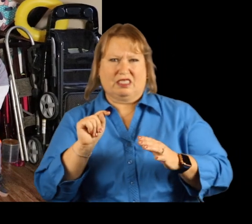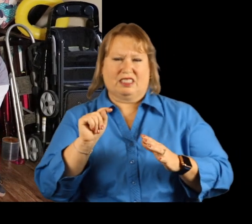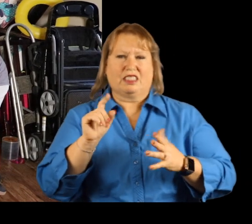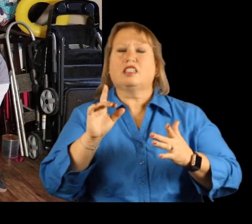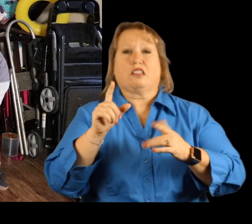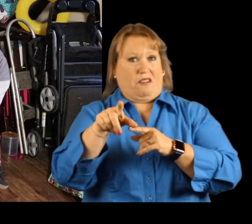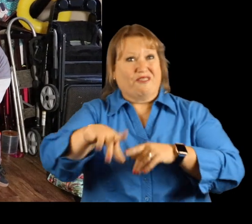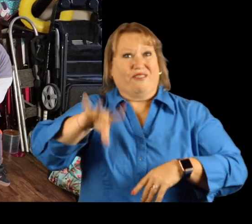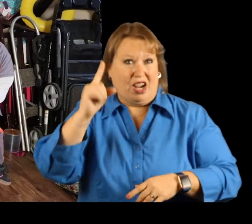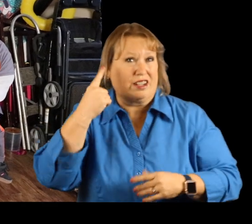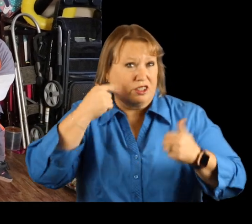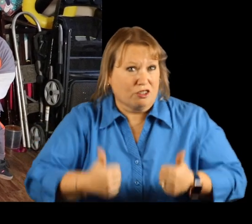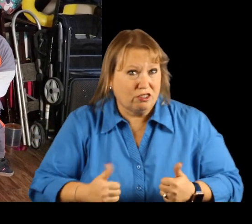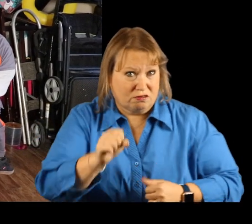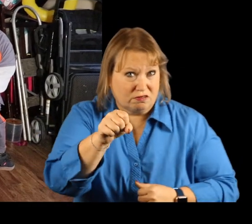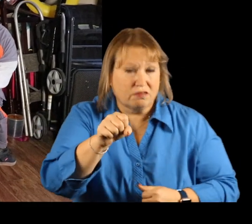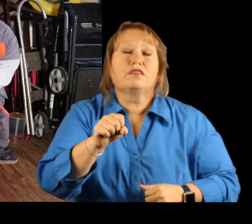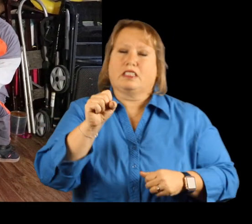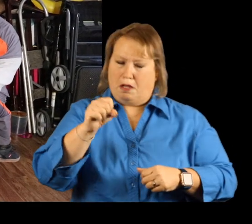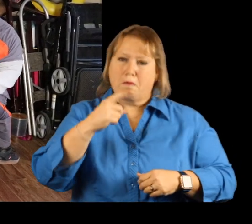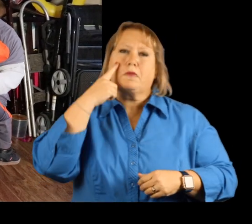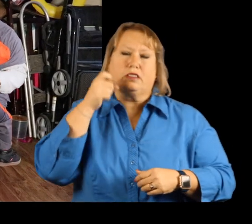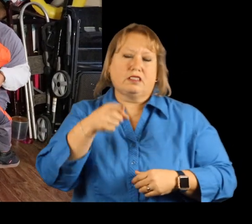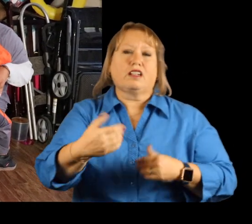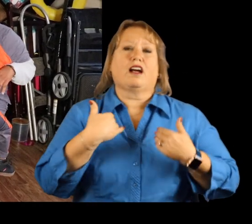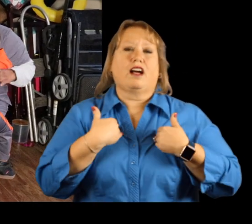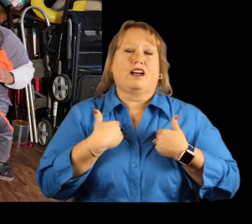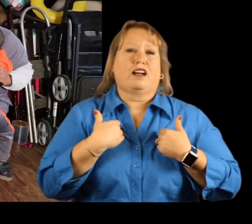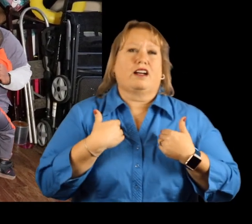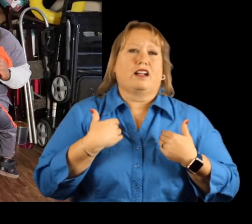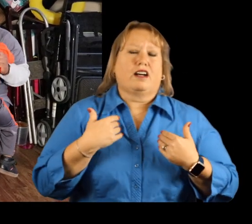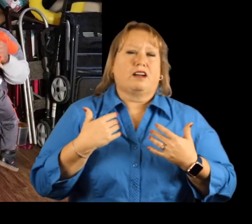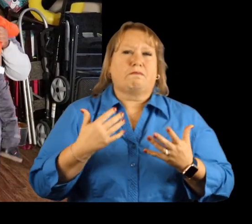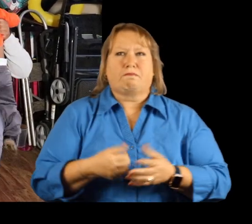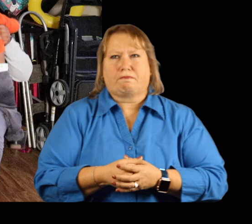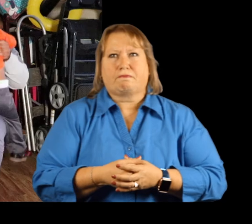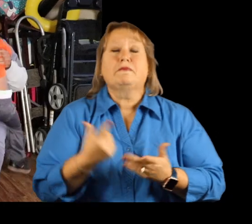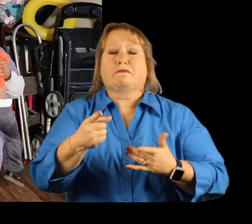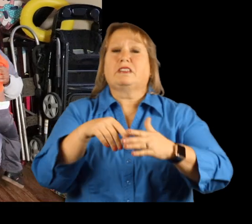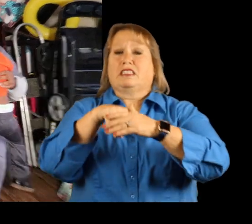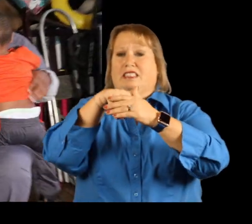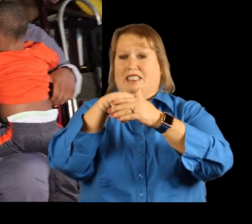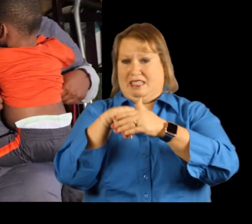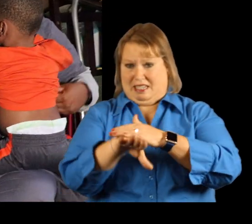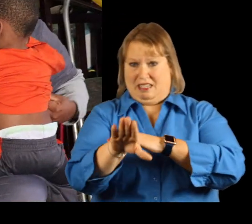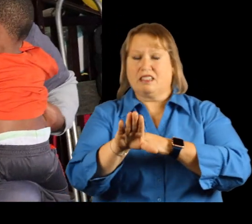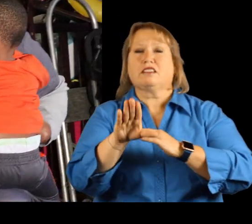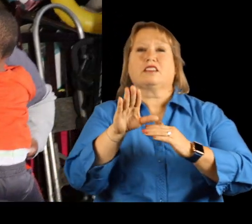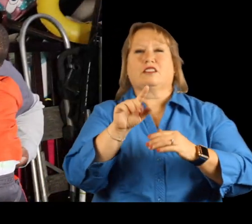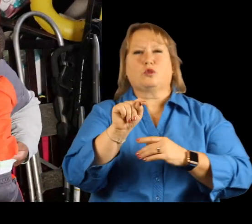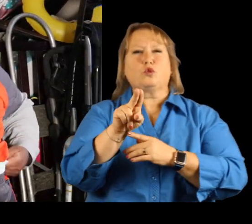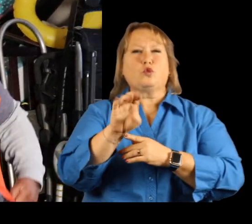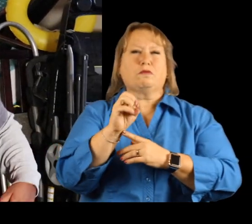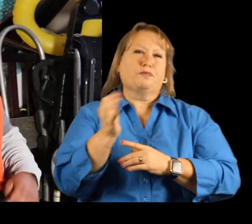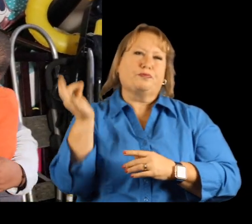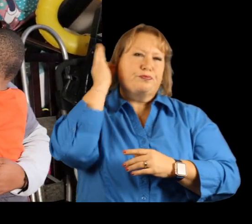hearing loss. Yes, because he had went in for tubes, his ear tubes